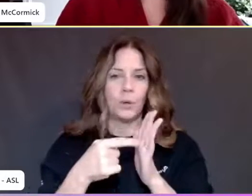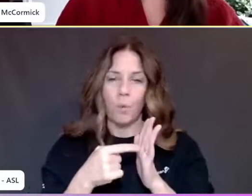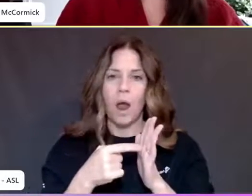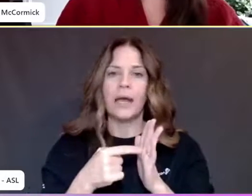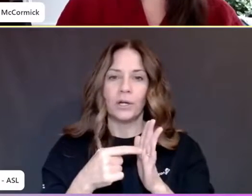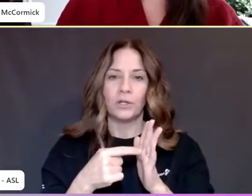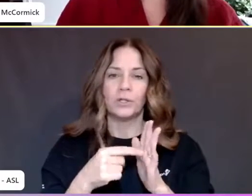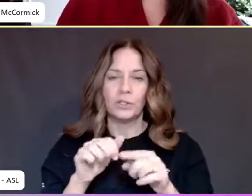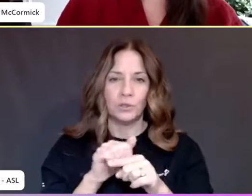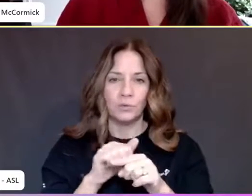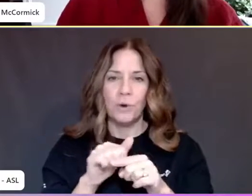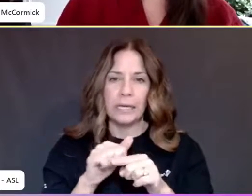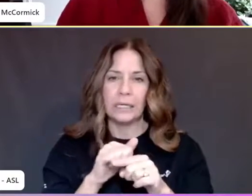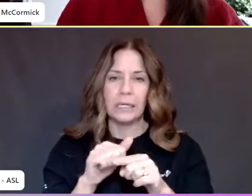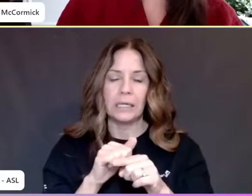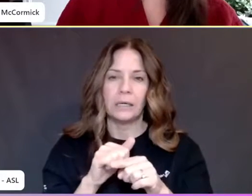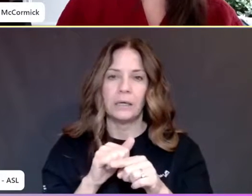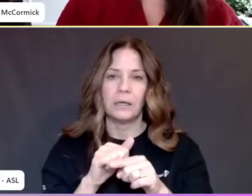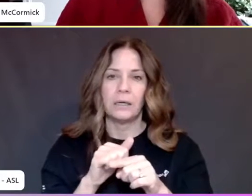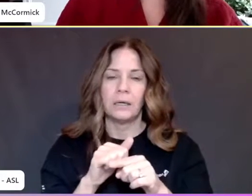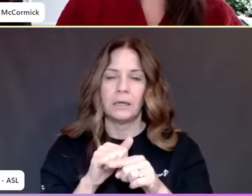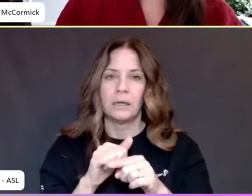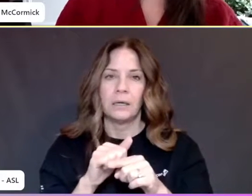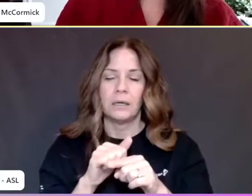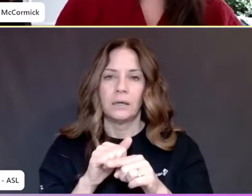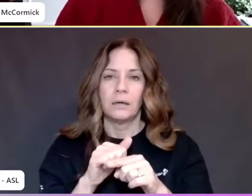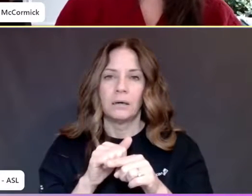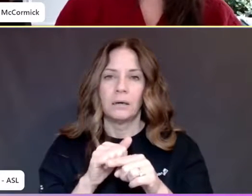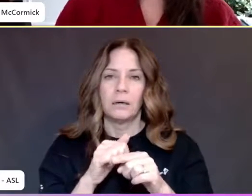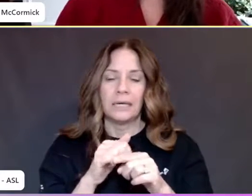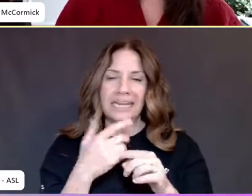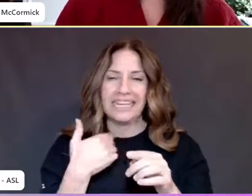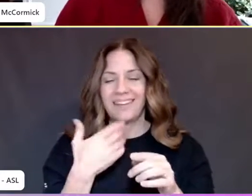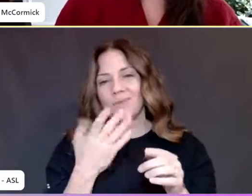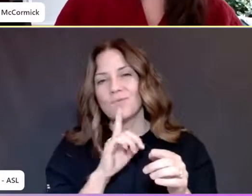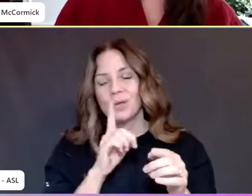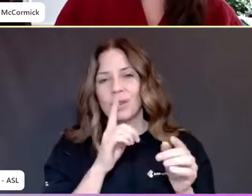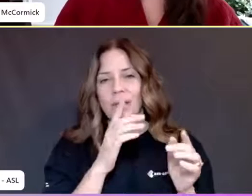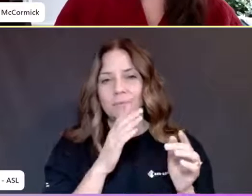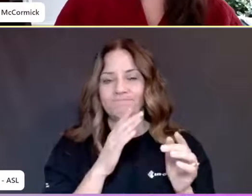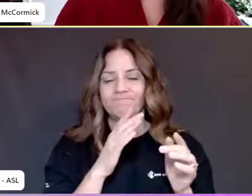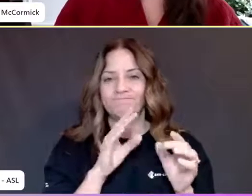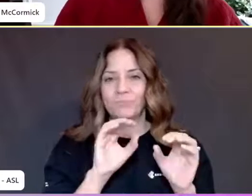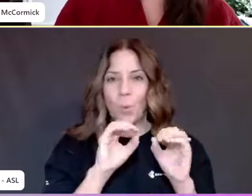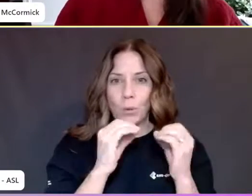teams? [Katie McCormick] The hub is not required to